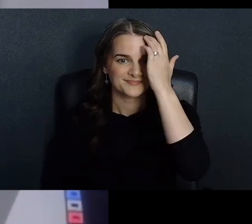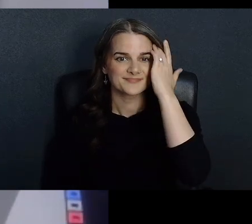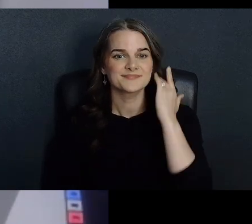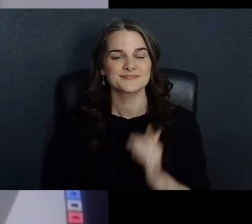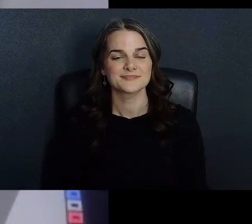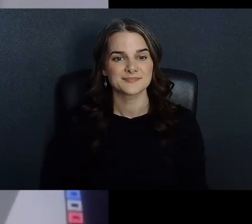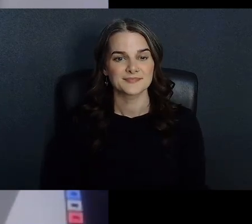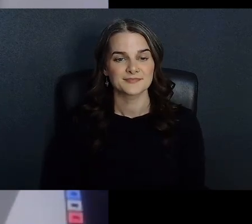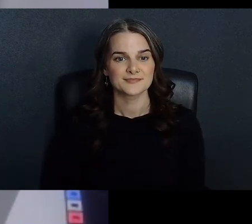Come on.